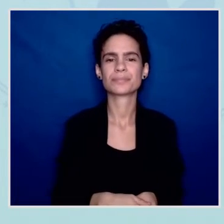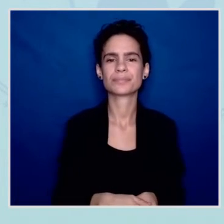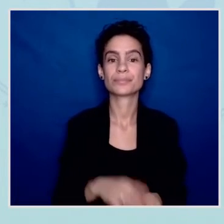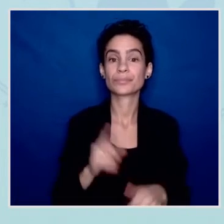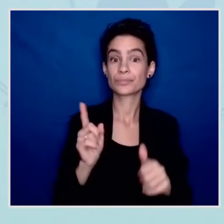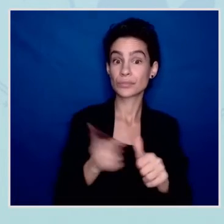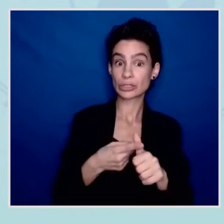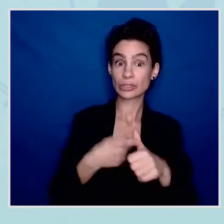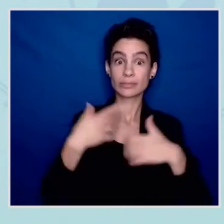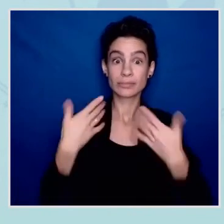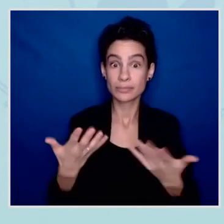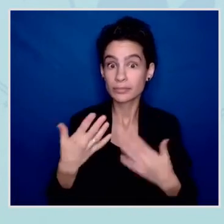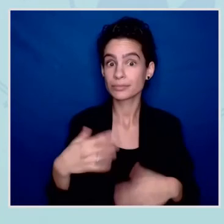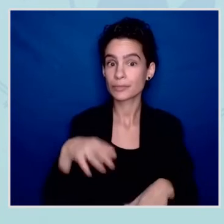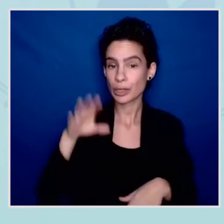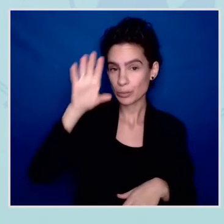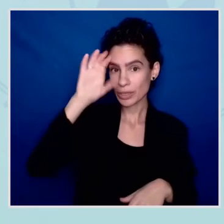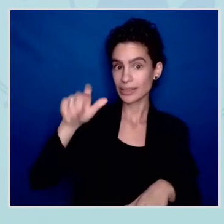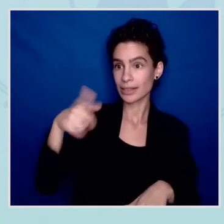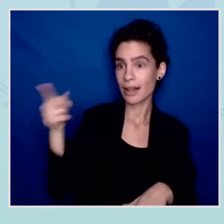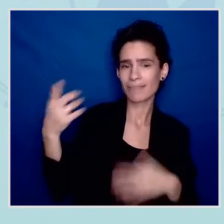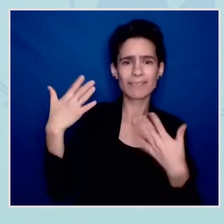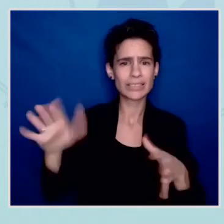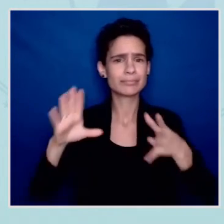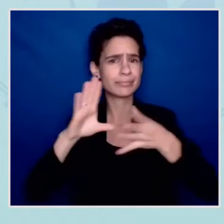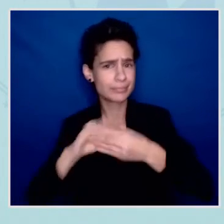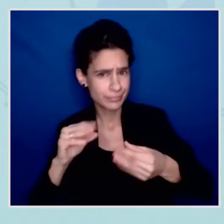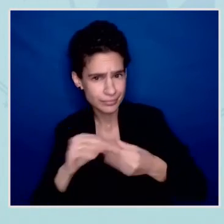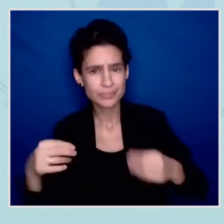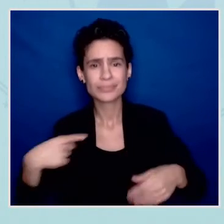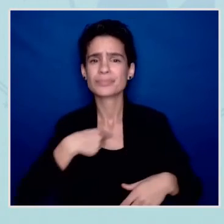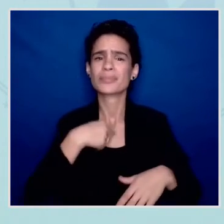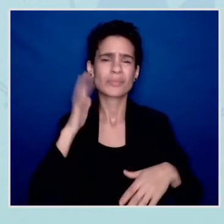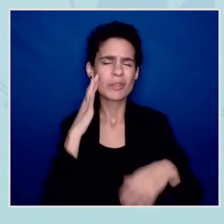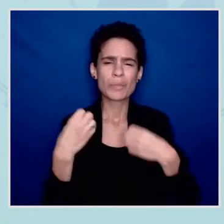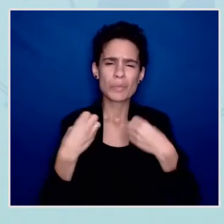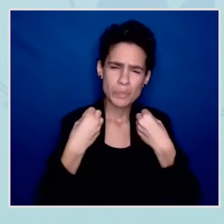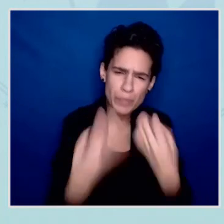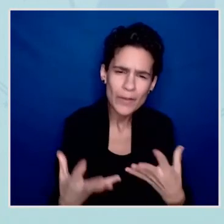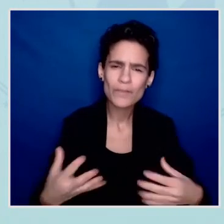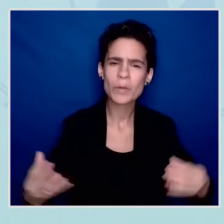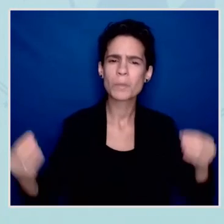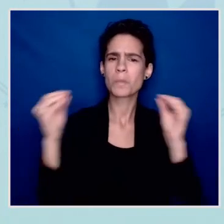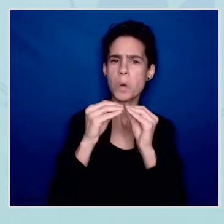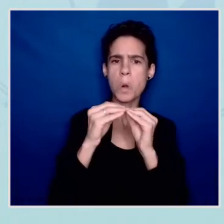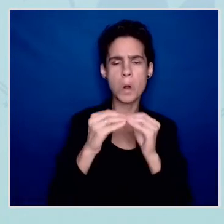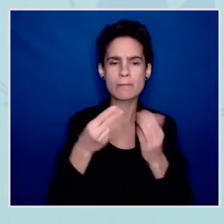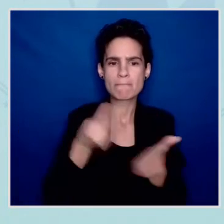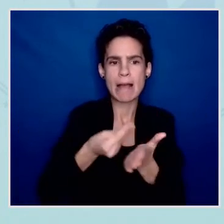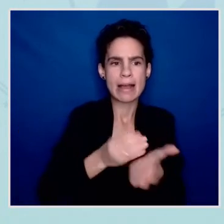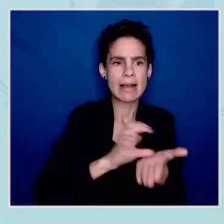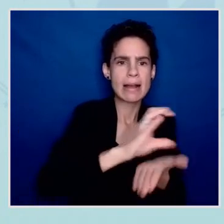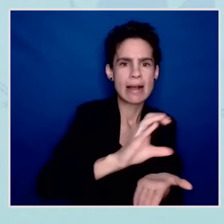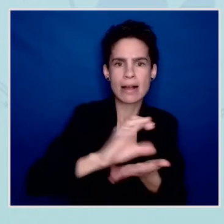ALL KINDS OF LOCAL CAUSES AND ACTIVITIES. THEY ARE THE ONES WHO ARE ROLE MODELS IN THEIR COMMUNITIES. AND WE'VE GOT TO DO RIGHT BY